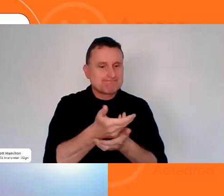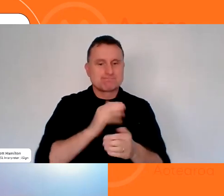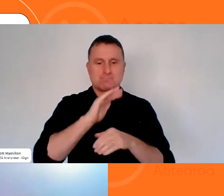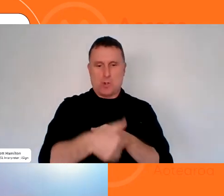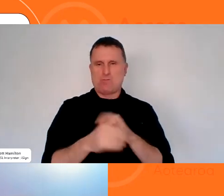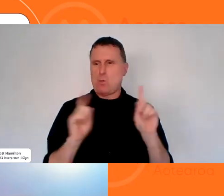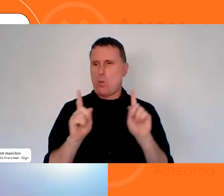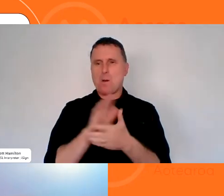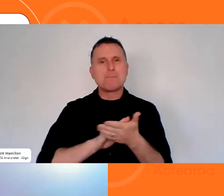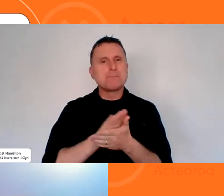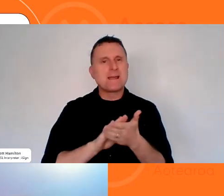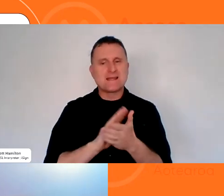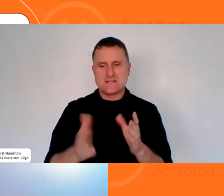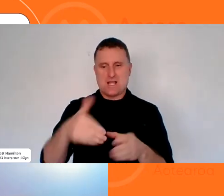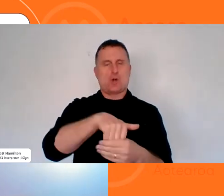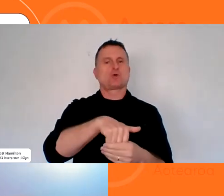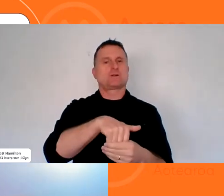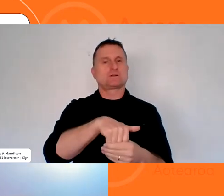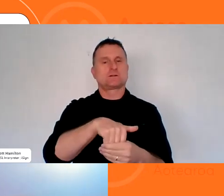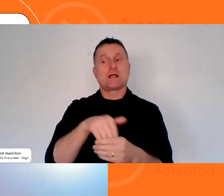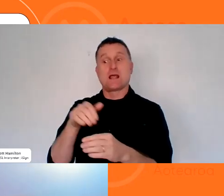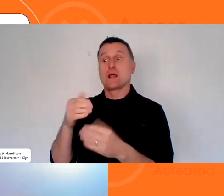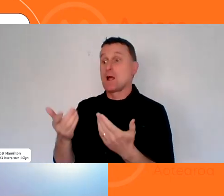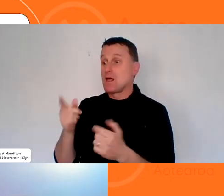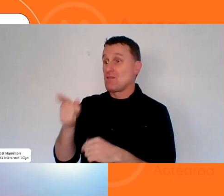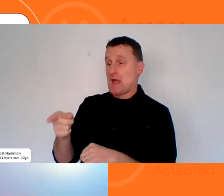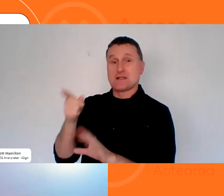and putting that young person at the centre. Now in my own time